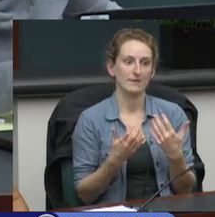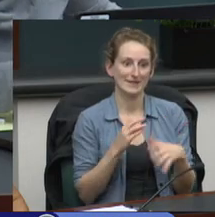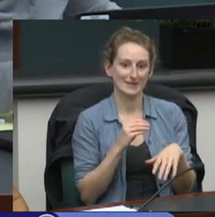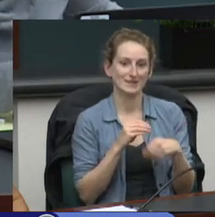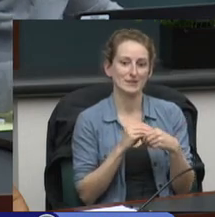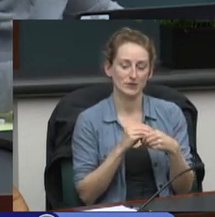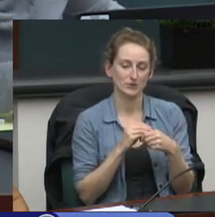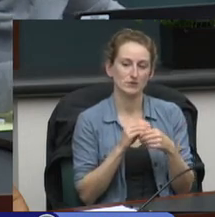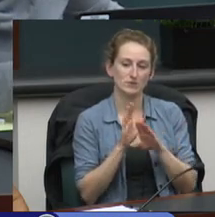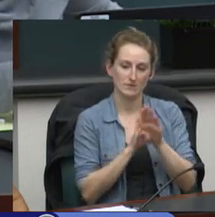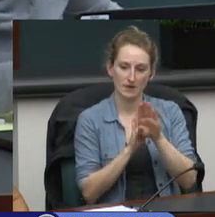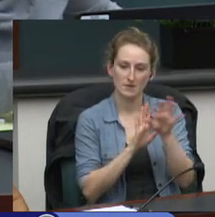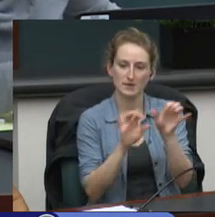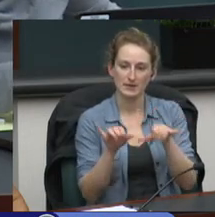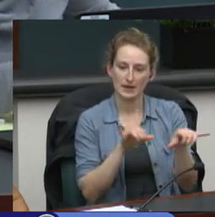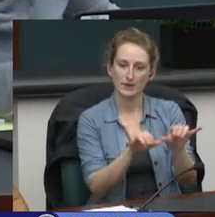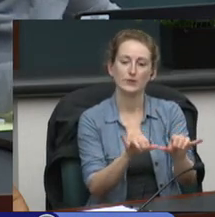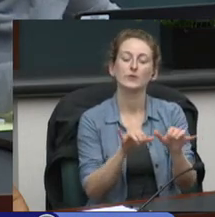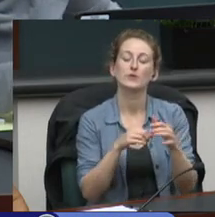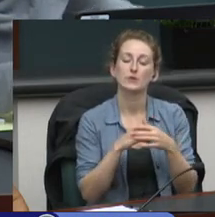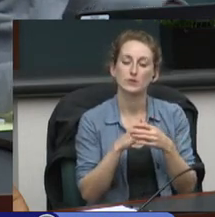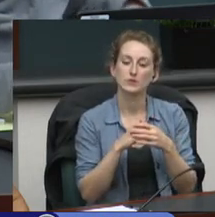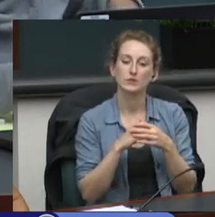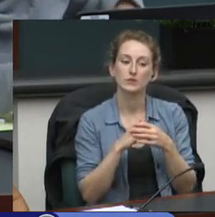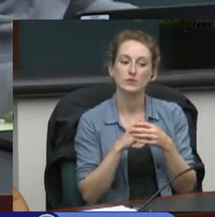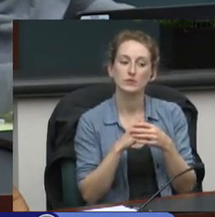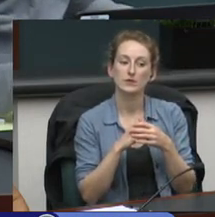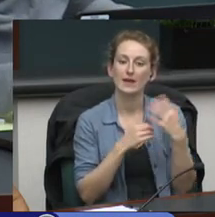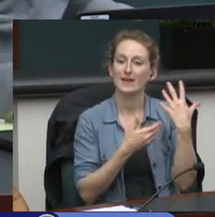permitted and conditional uses outside of buildings that we have in the code